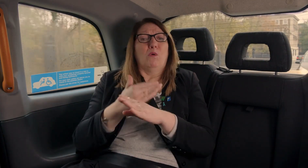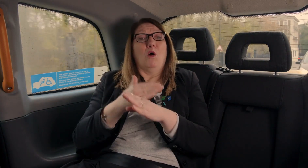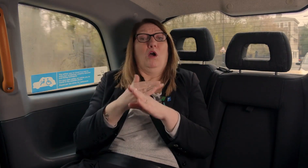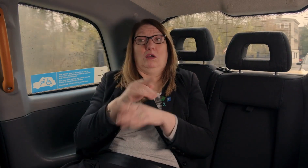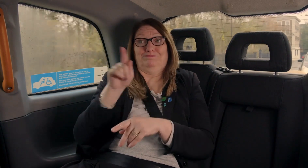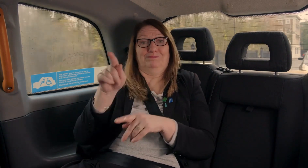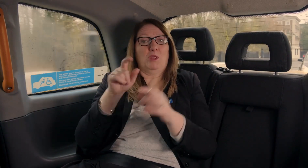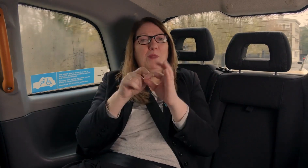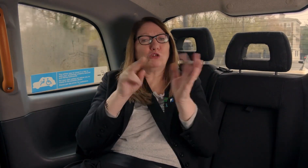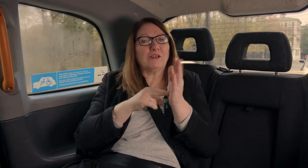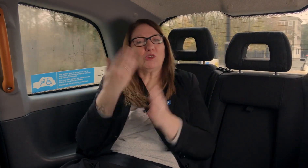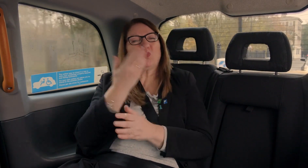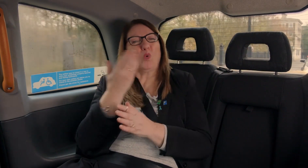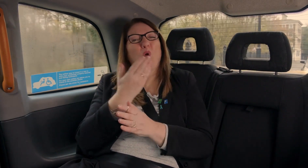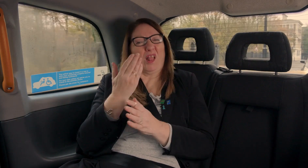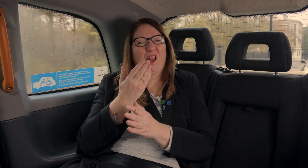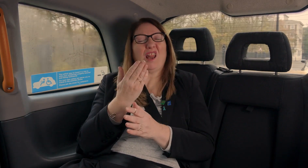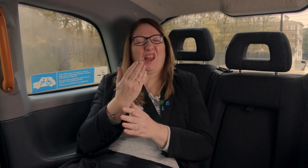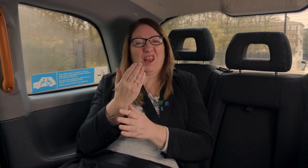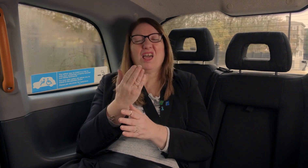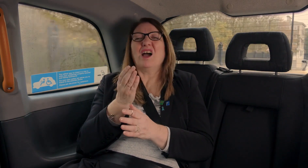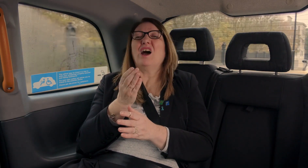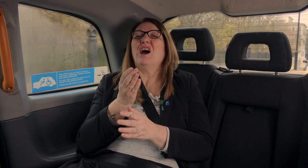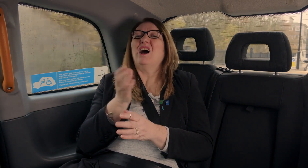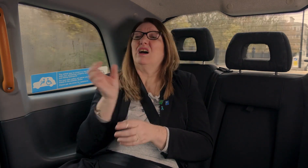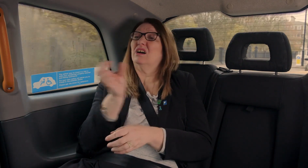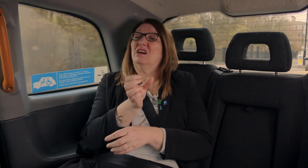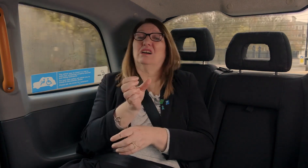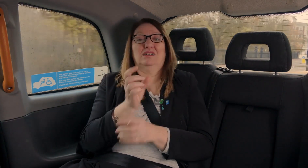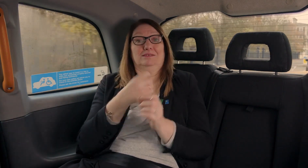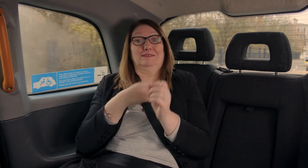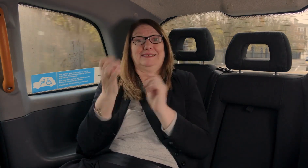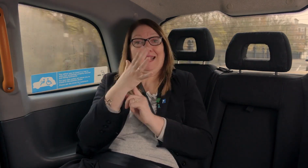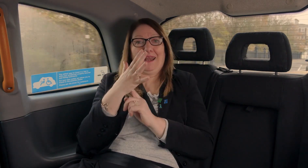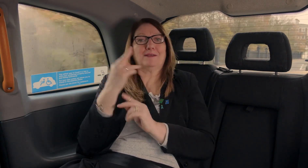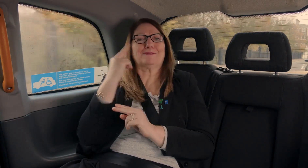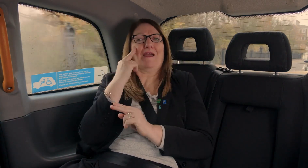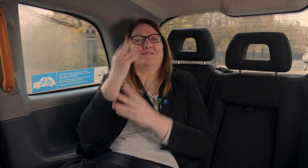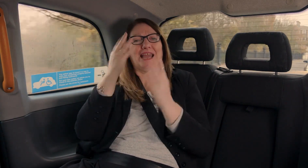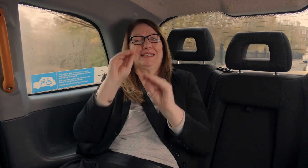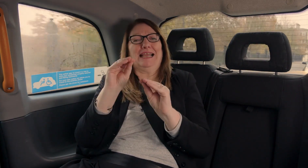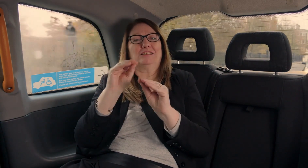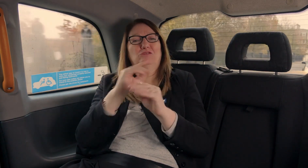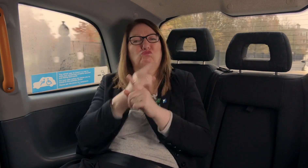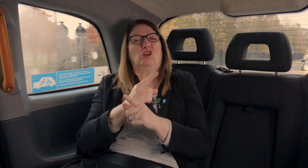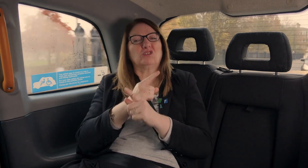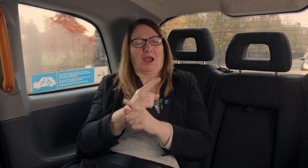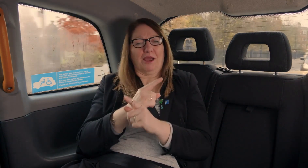Back when I was at Blanche Nevile School, I was brought in as a Senior Deaf Education Instructor.